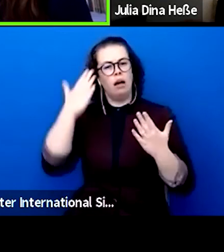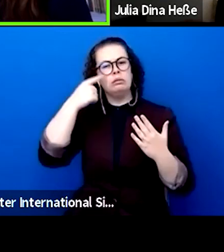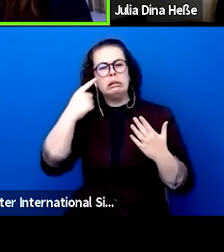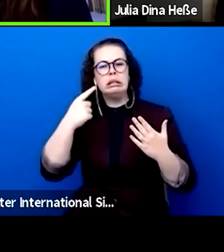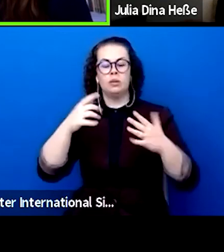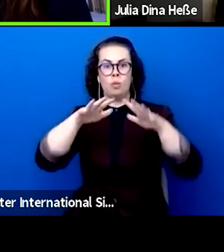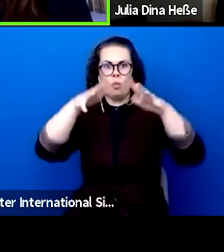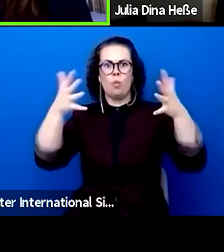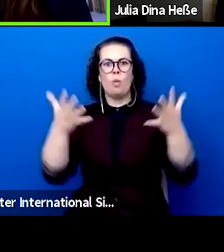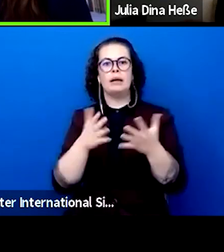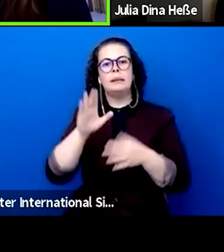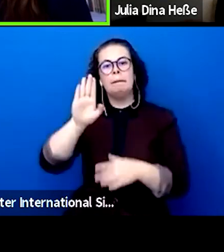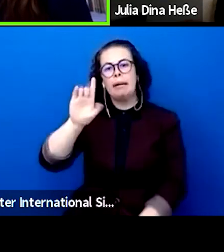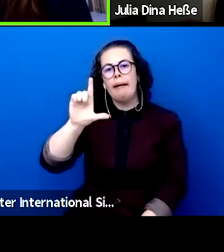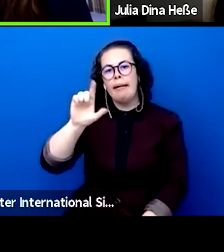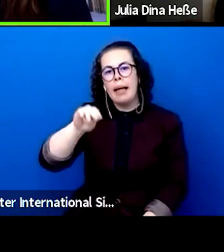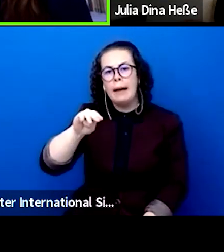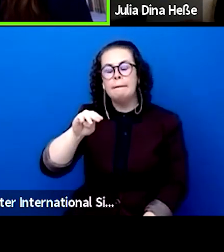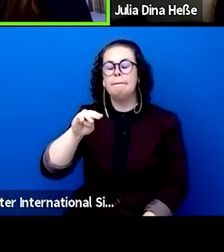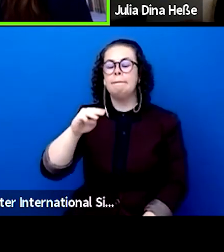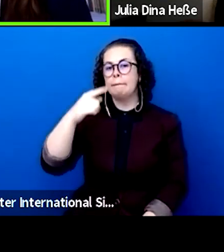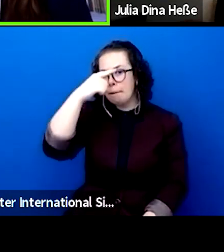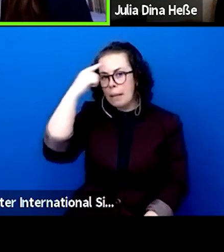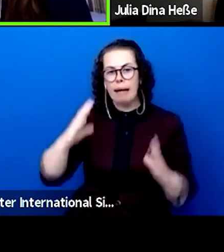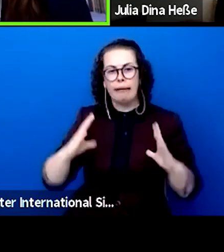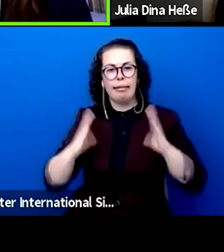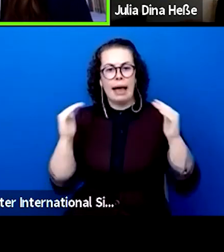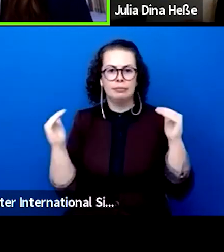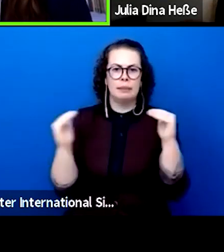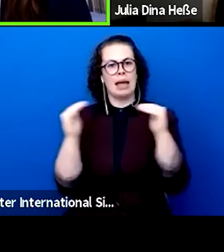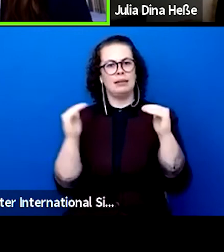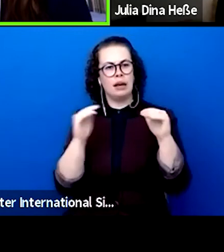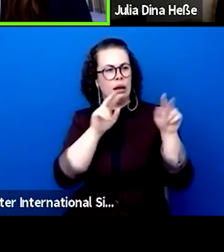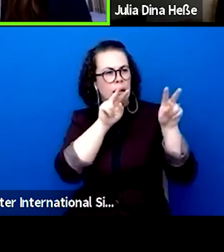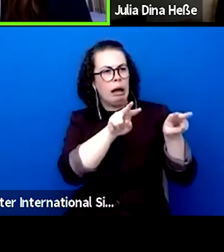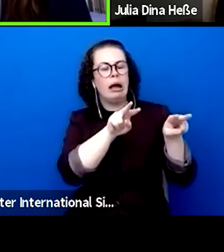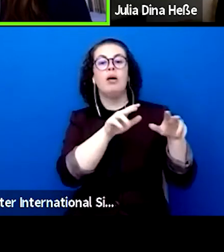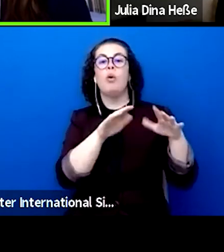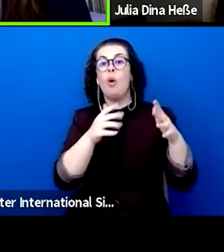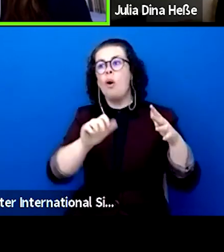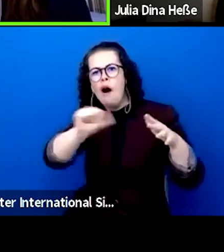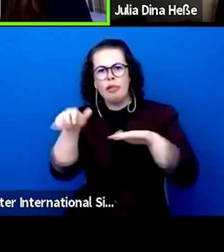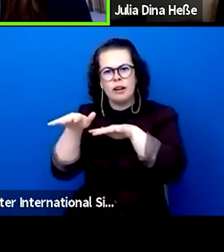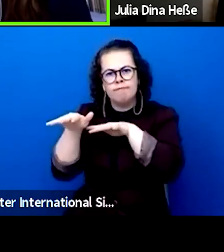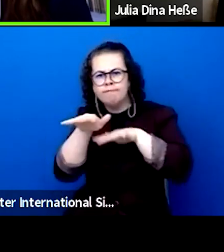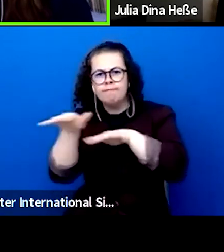within other kind of social activism movements that I think that theatre could be looking at. And